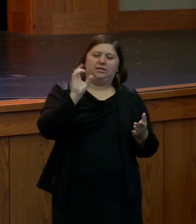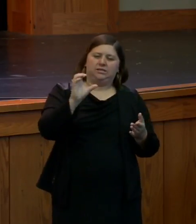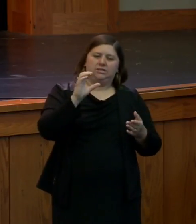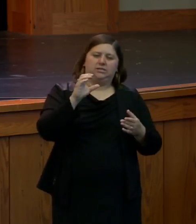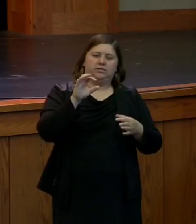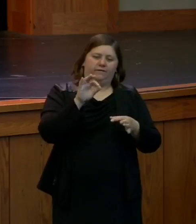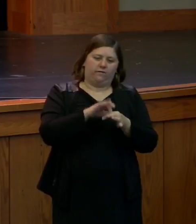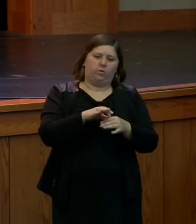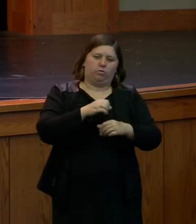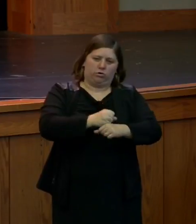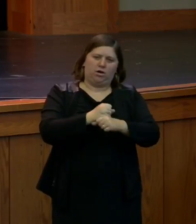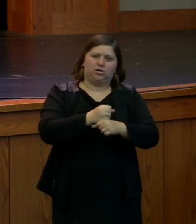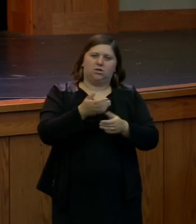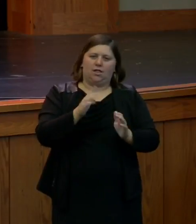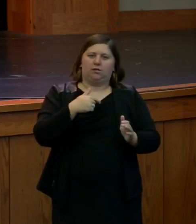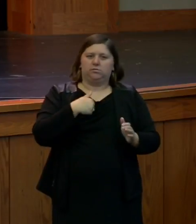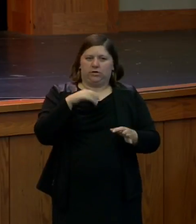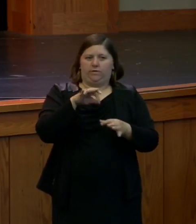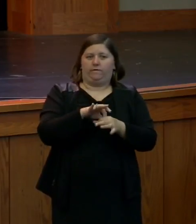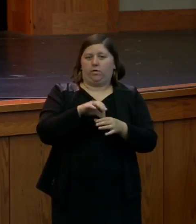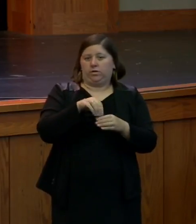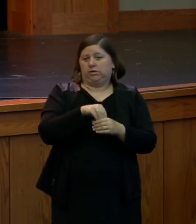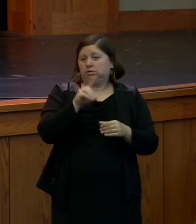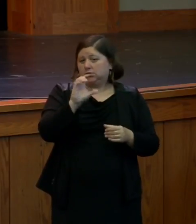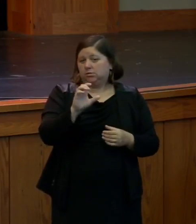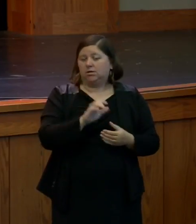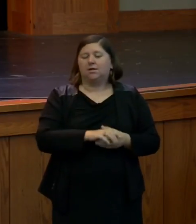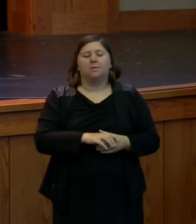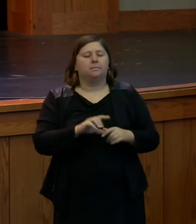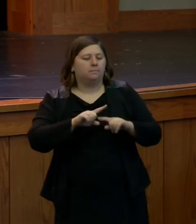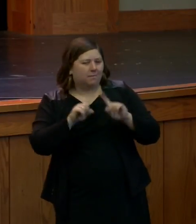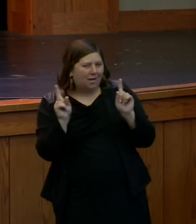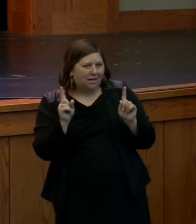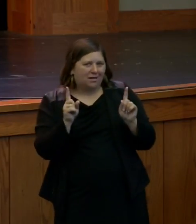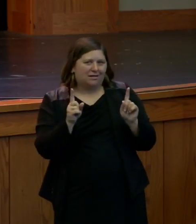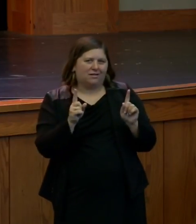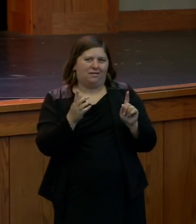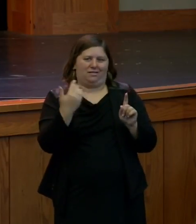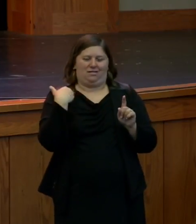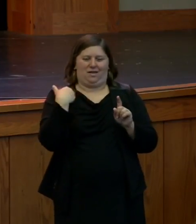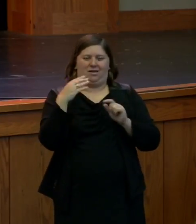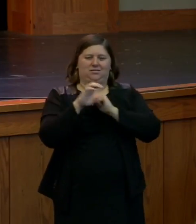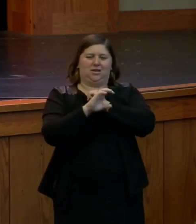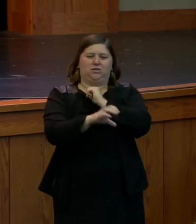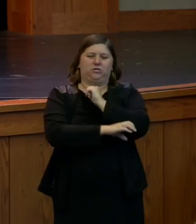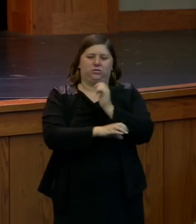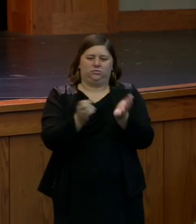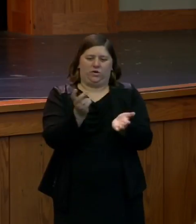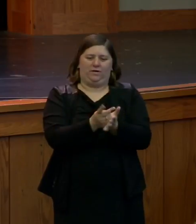HAS ALLOWED ME TO BE A VOTER OF THE DISTRICT. HOWEVER, THE LAST CONSTITUTION D.C. RATIFIED THERE WAS AN